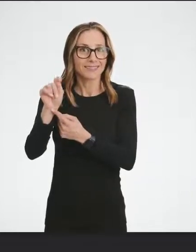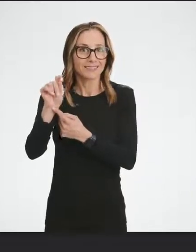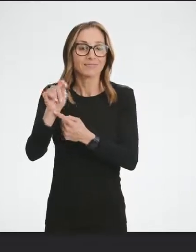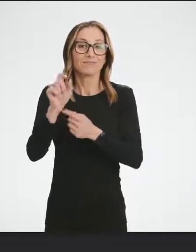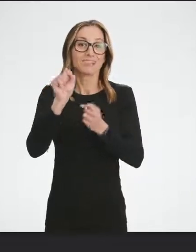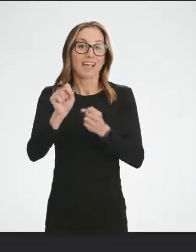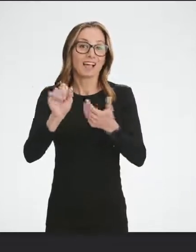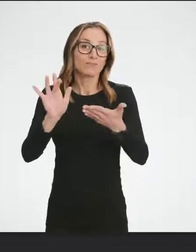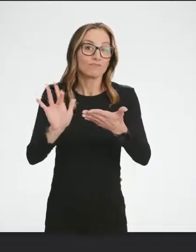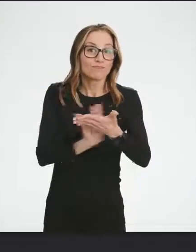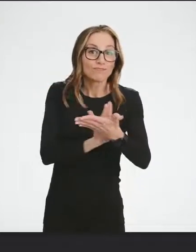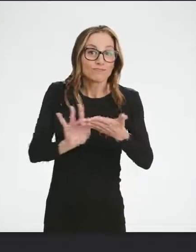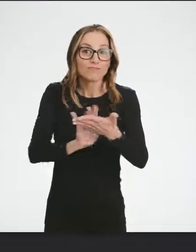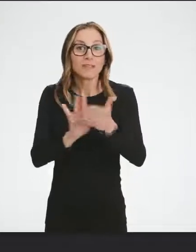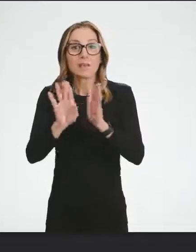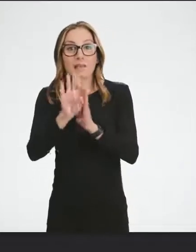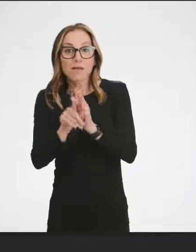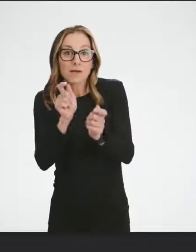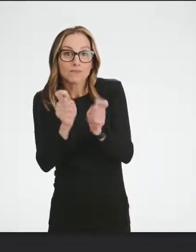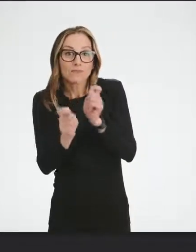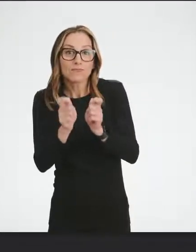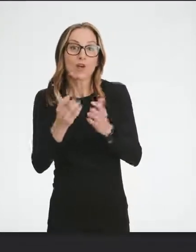and all the other features of UICollectionView.